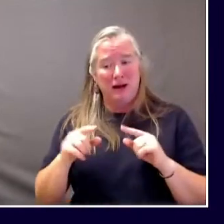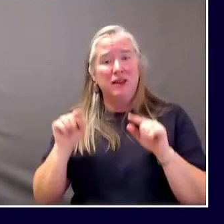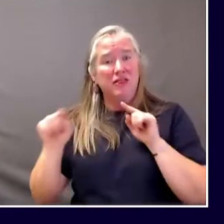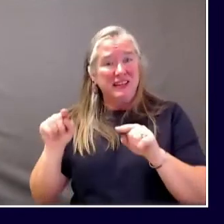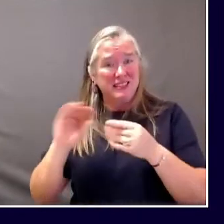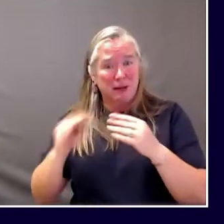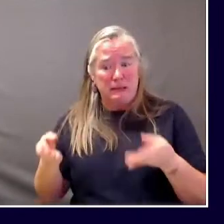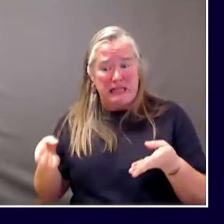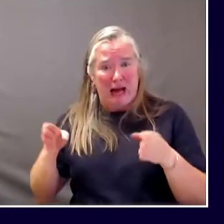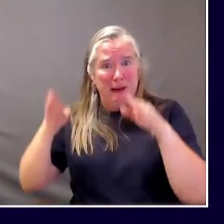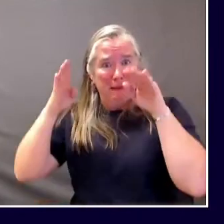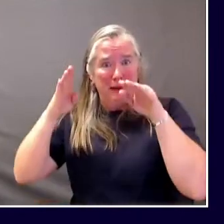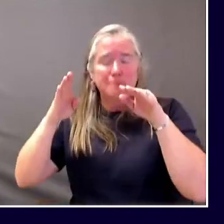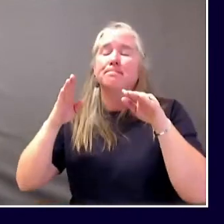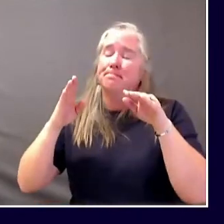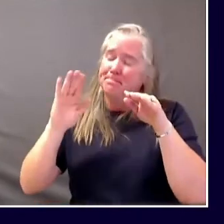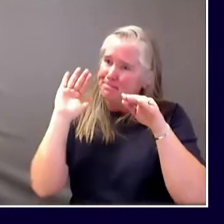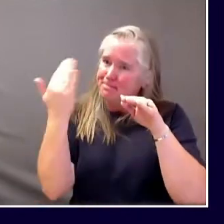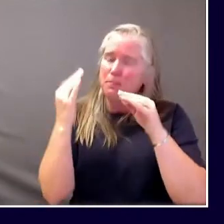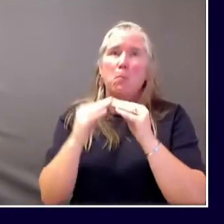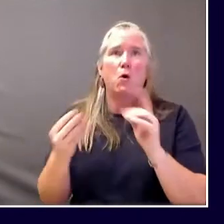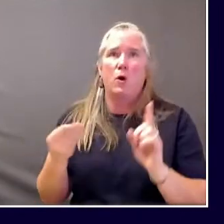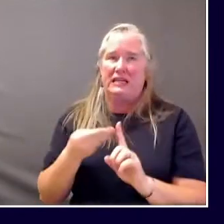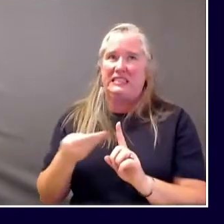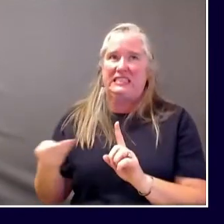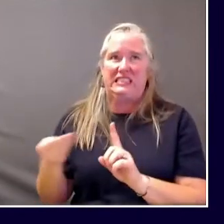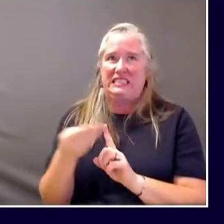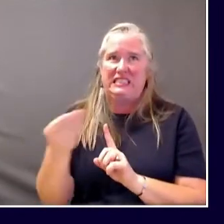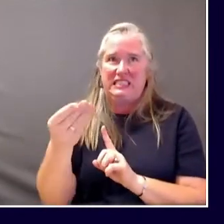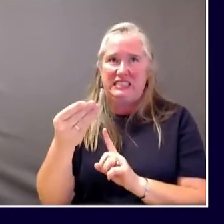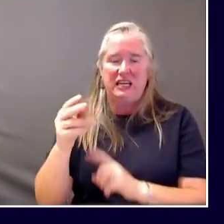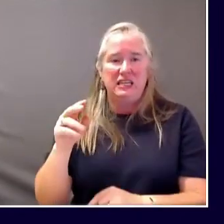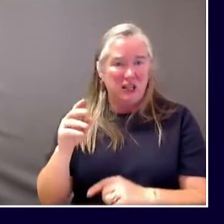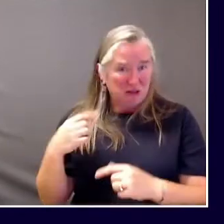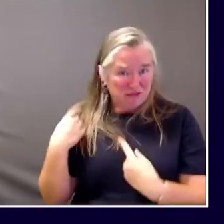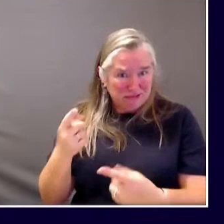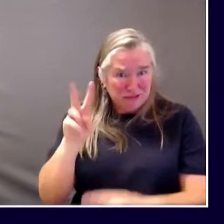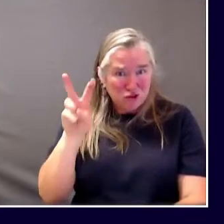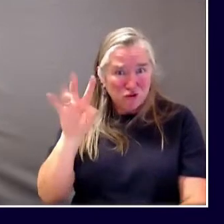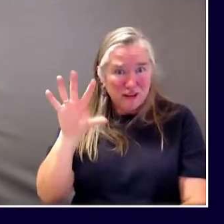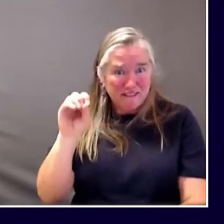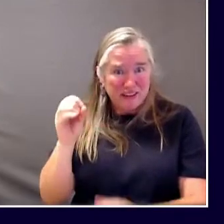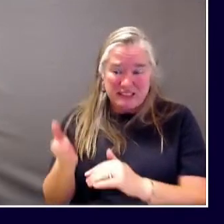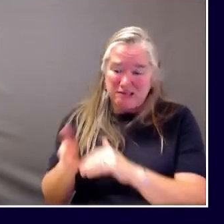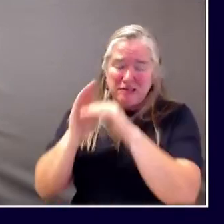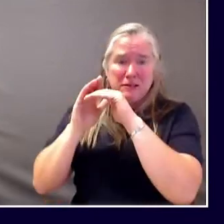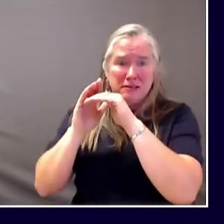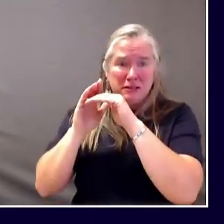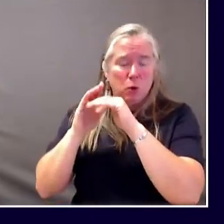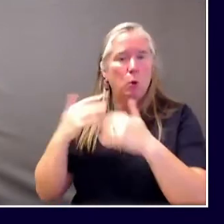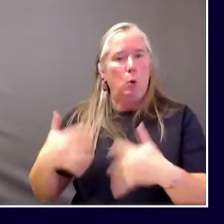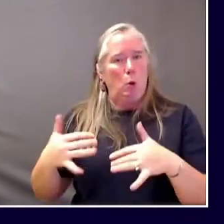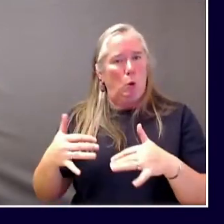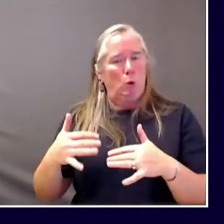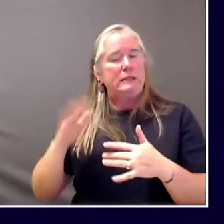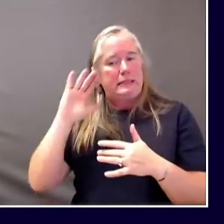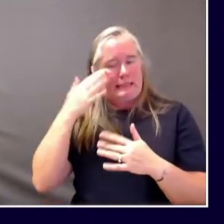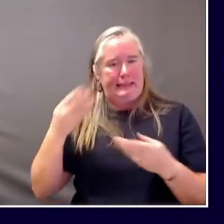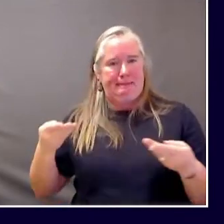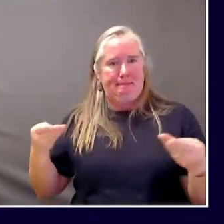really clear the testing architecture that we